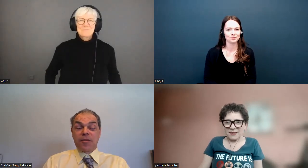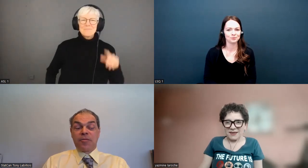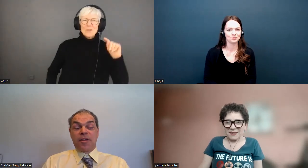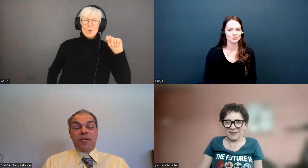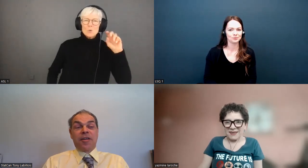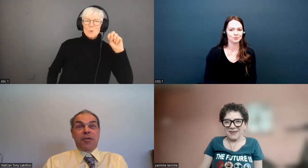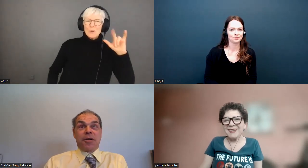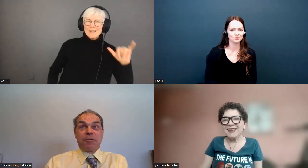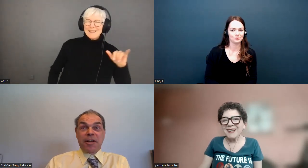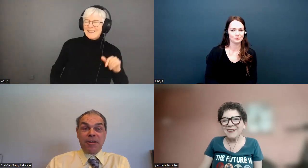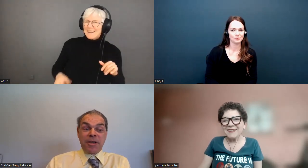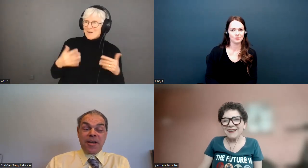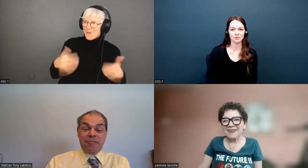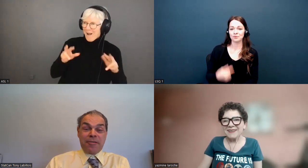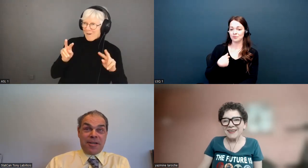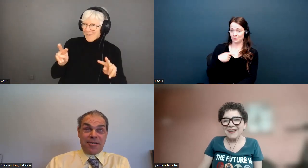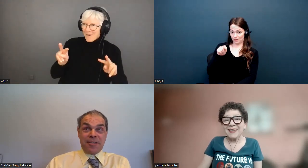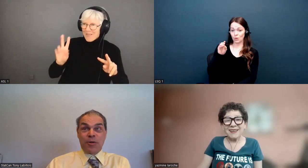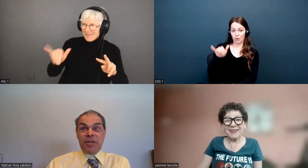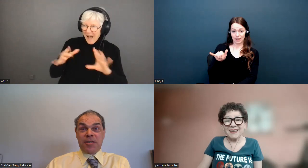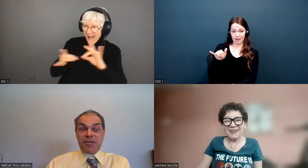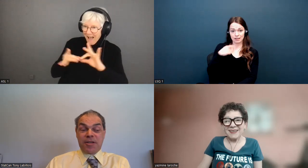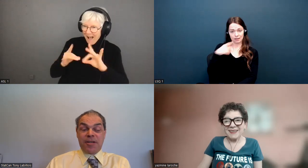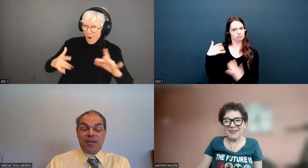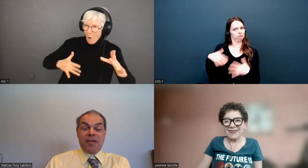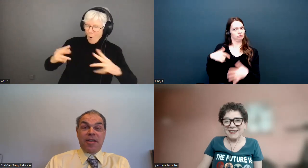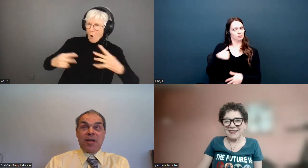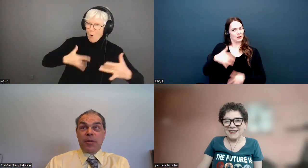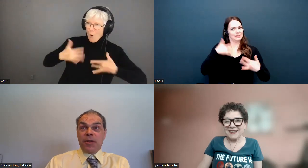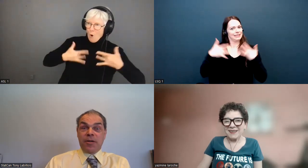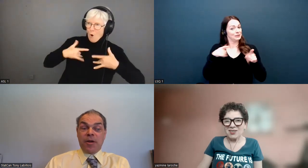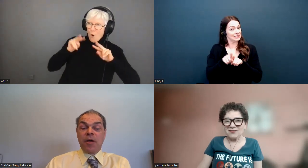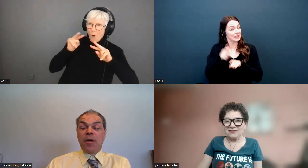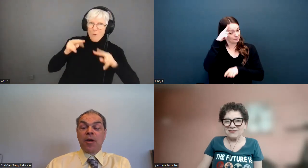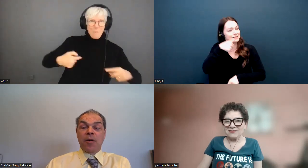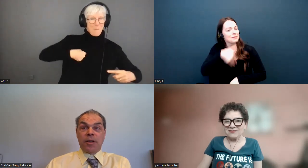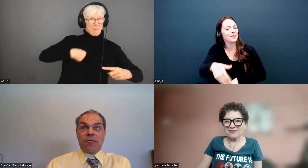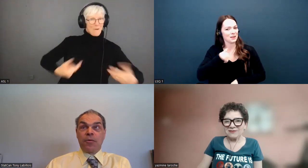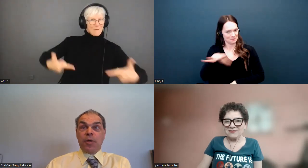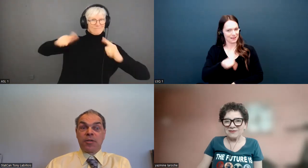of eventually retiring myself when I see so many things that have happened in only a few